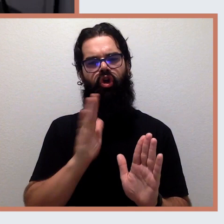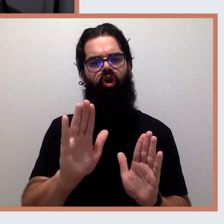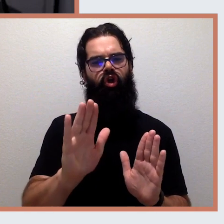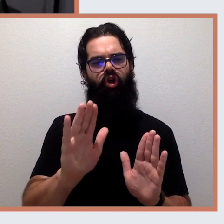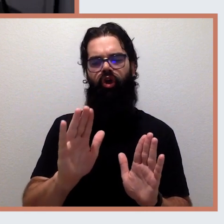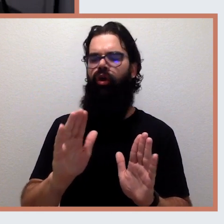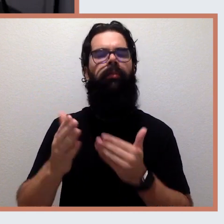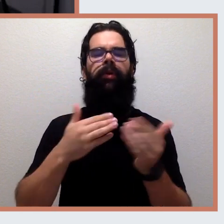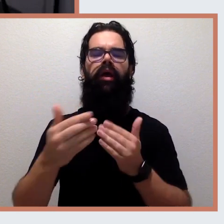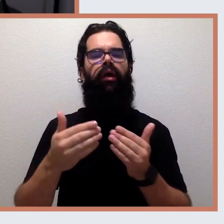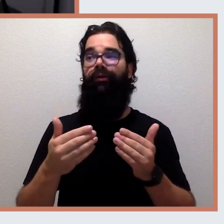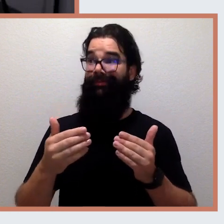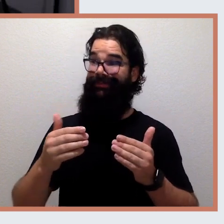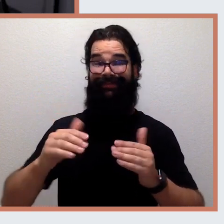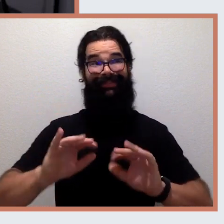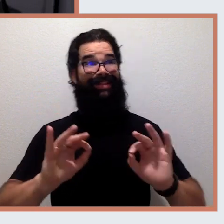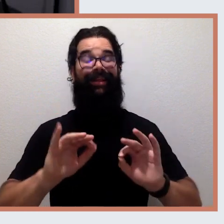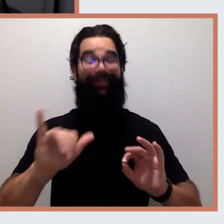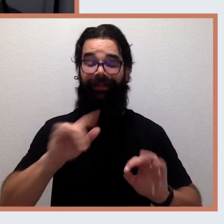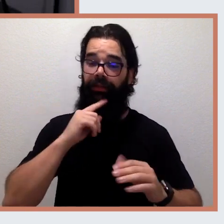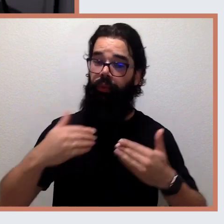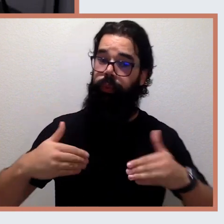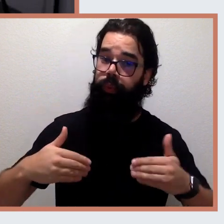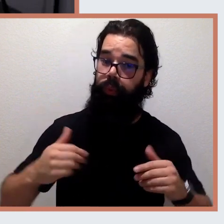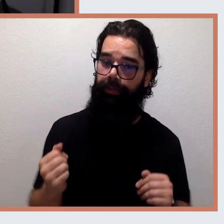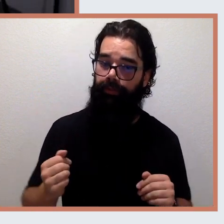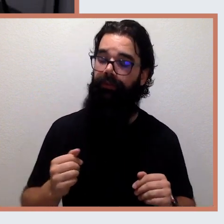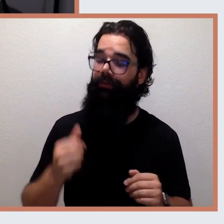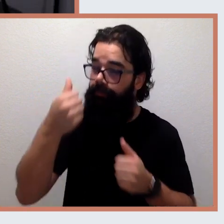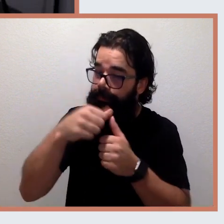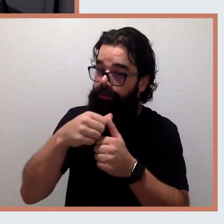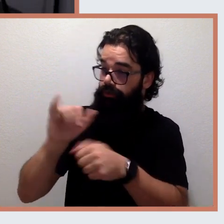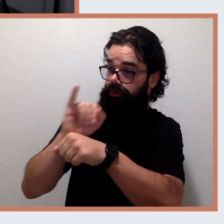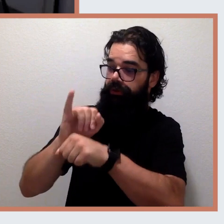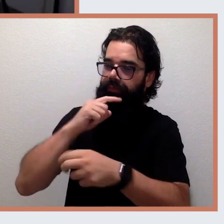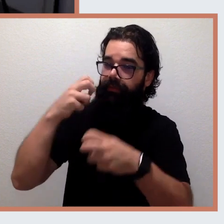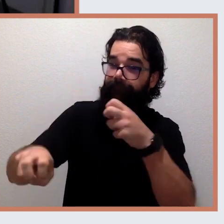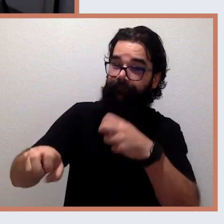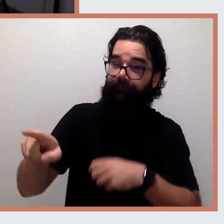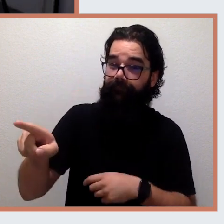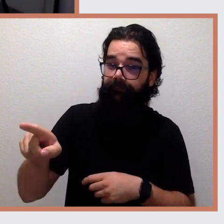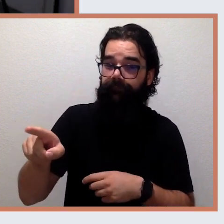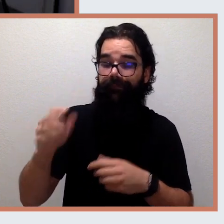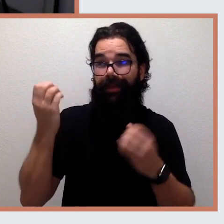and go make something to show people the real way it's supposed to be, right. And it's easier said than done.